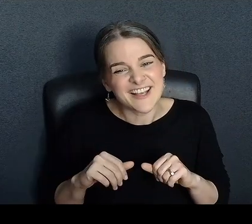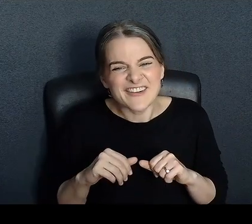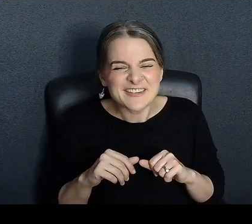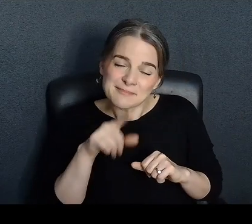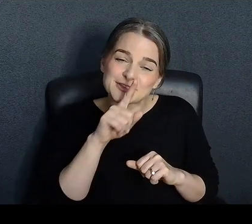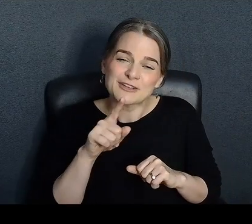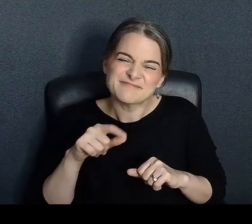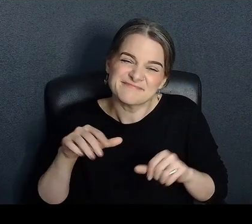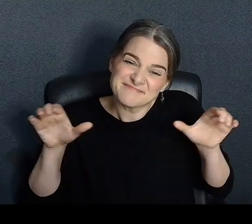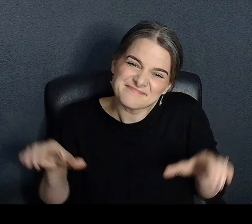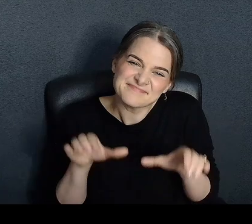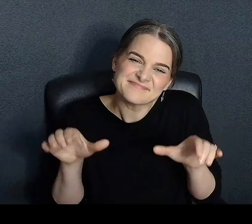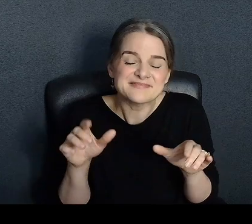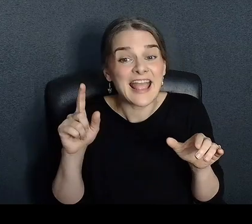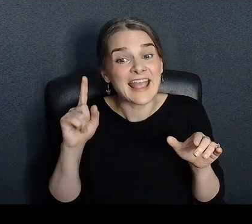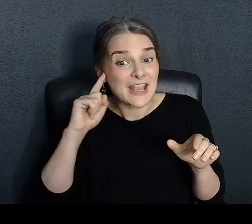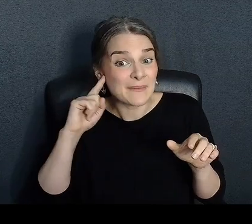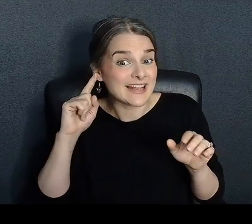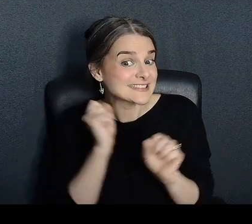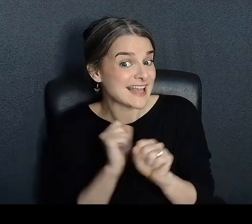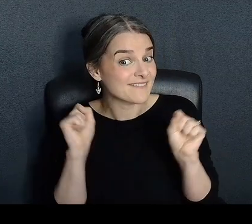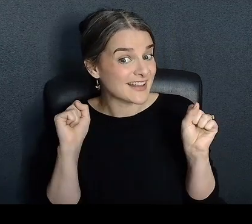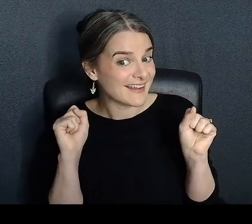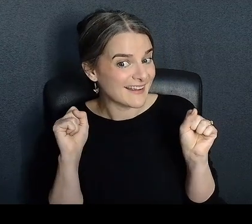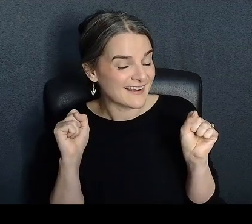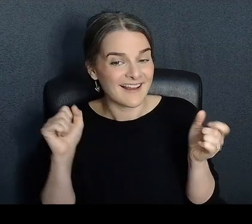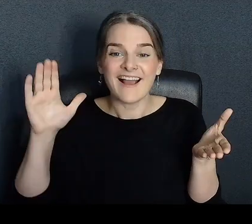and turn down the headphones. Turn down the music.